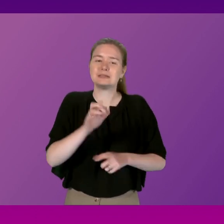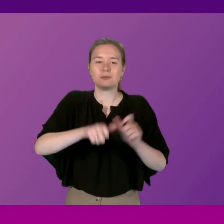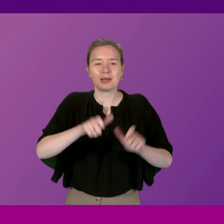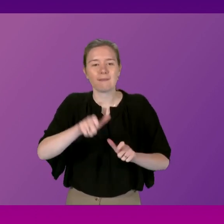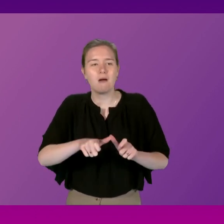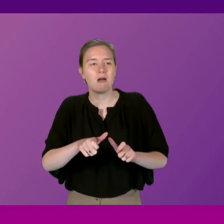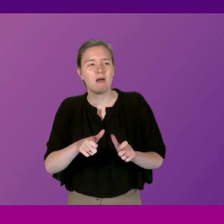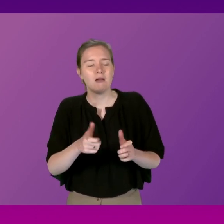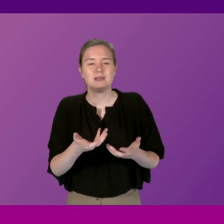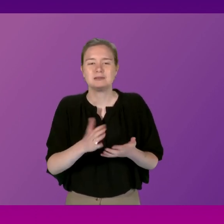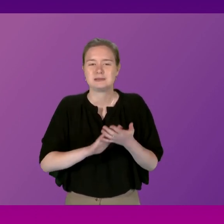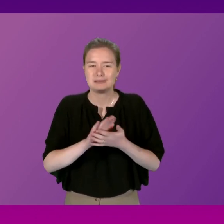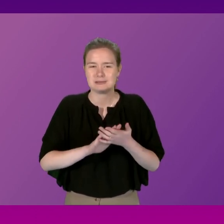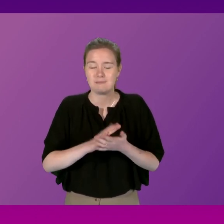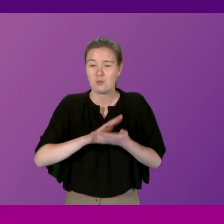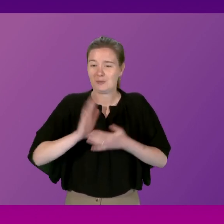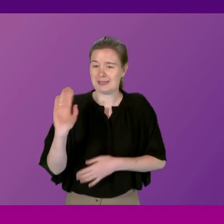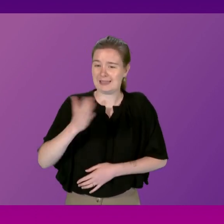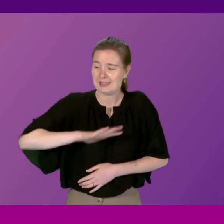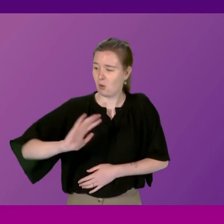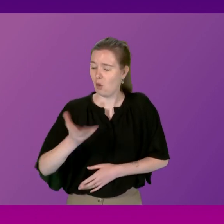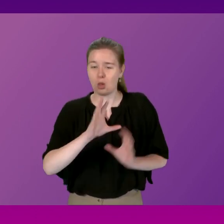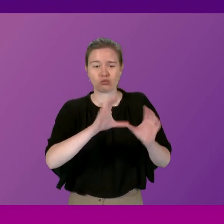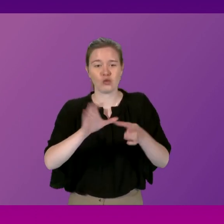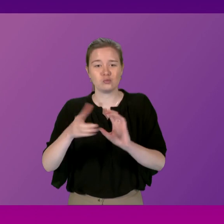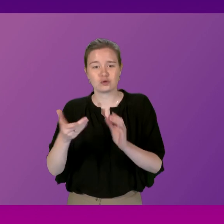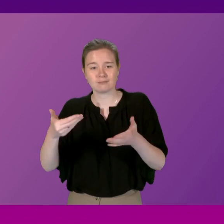people, it takes all parties to come to the table and make suggestions.